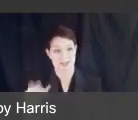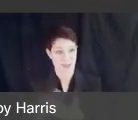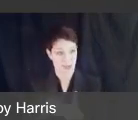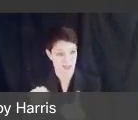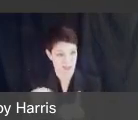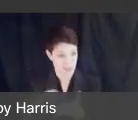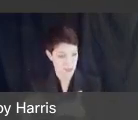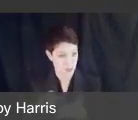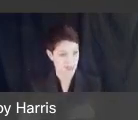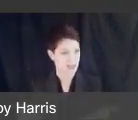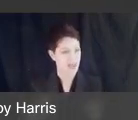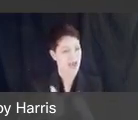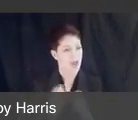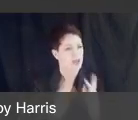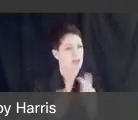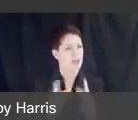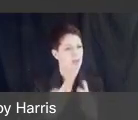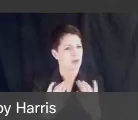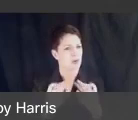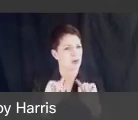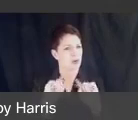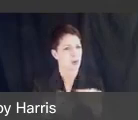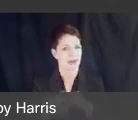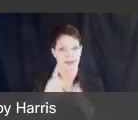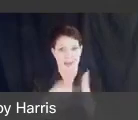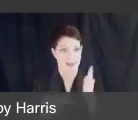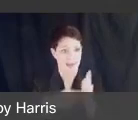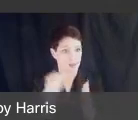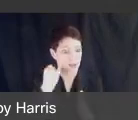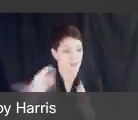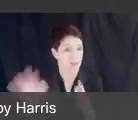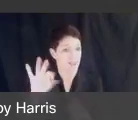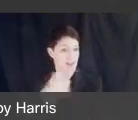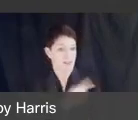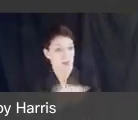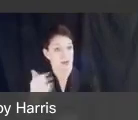way for people to go on and cancel if they do find it? If they do drive two hours or if they do get it